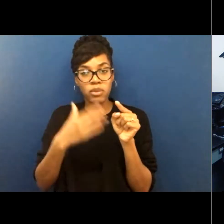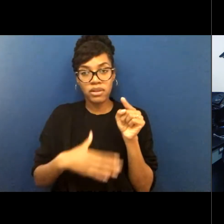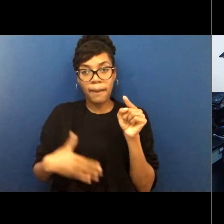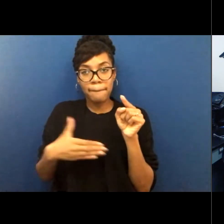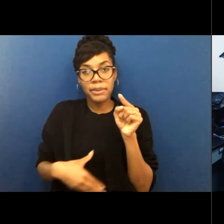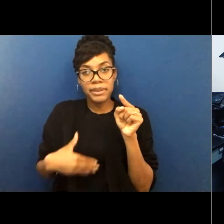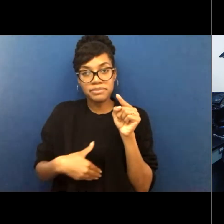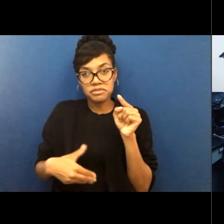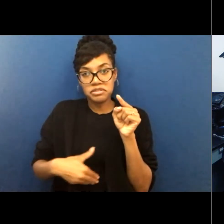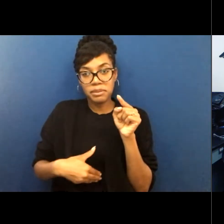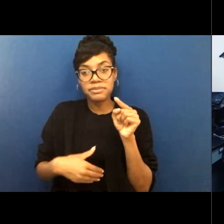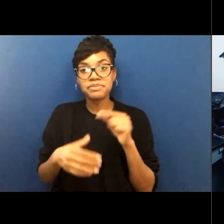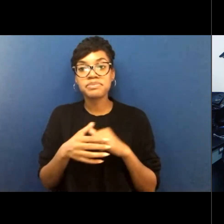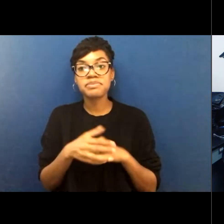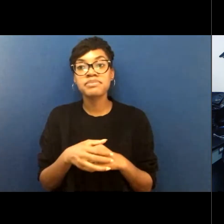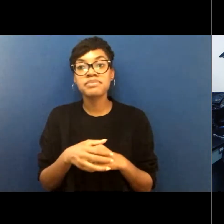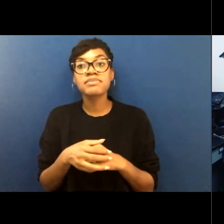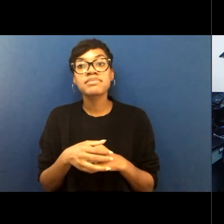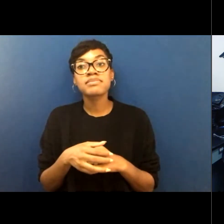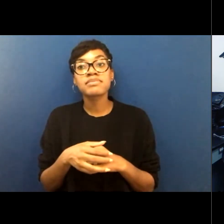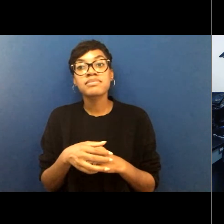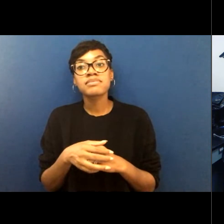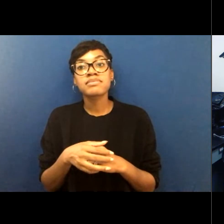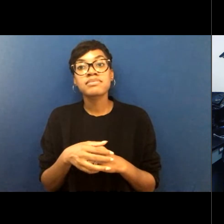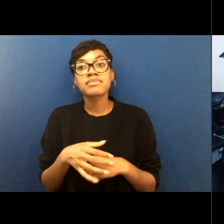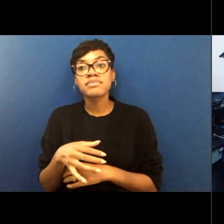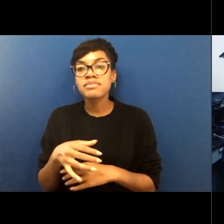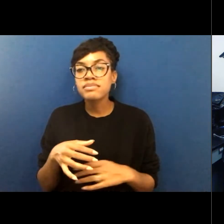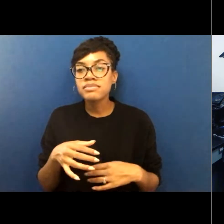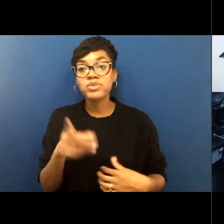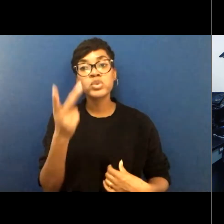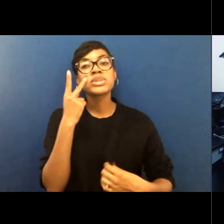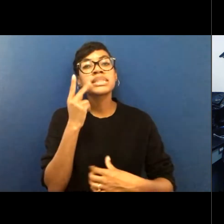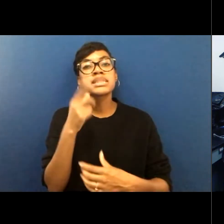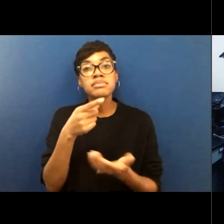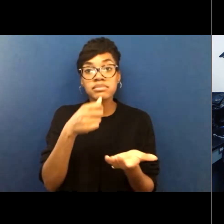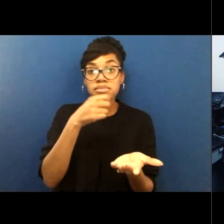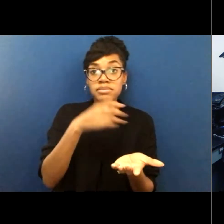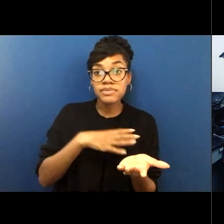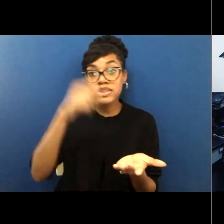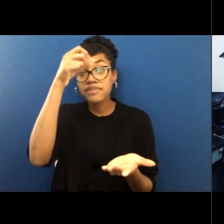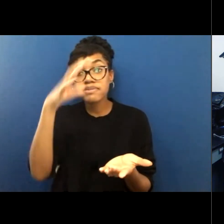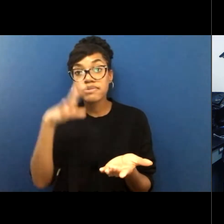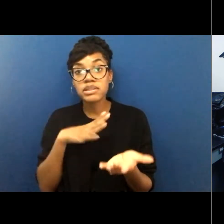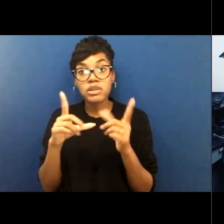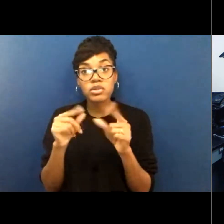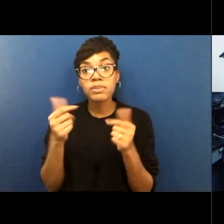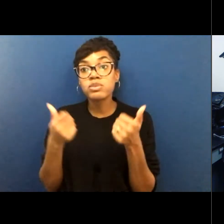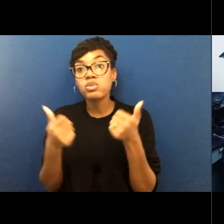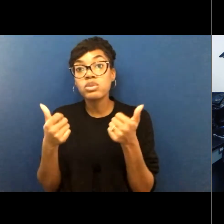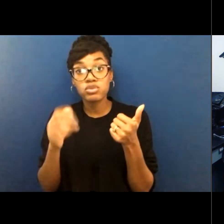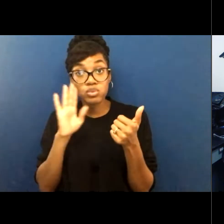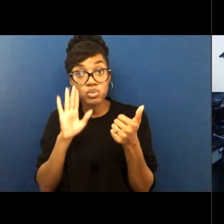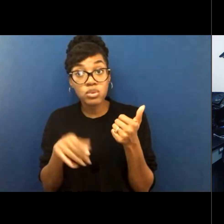So can you guys tell me if this is a male or female crab? Do you guys know? Can you put that in the chat?